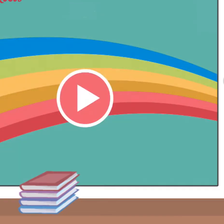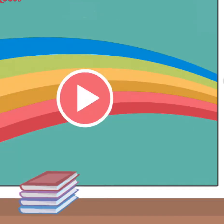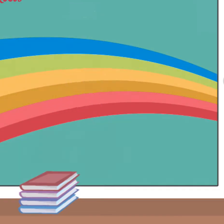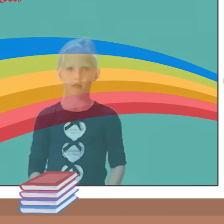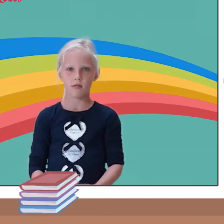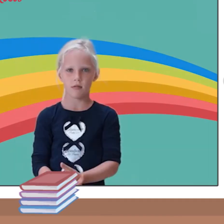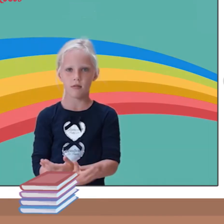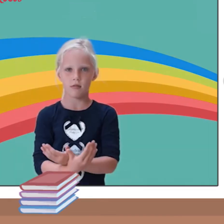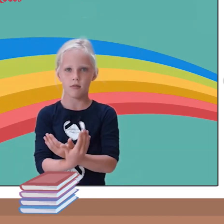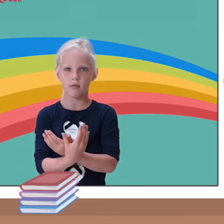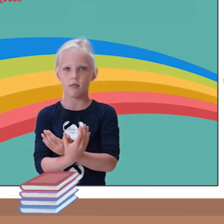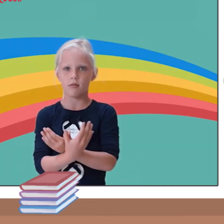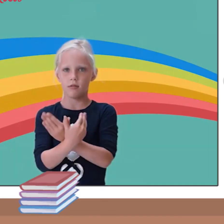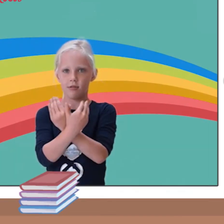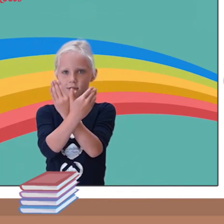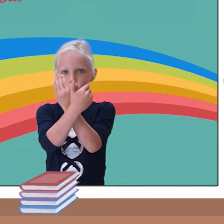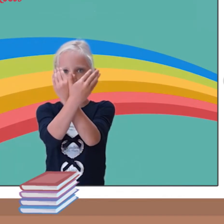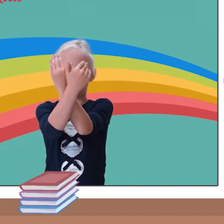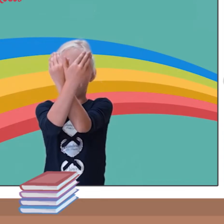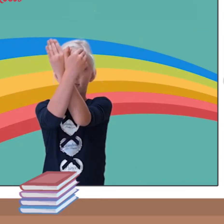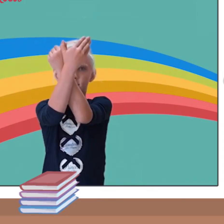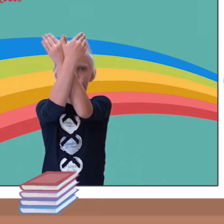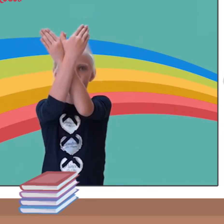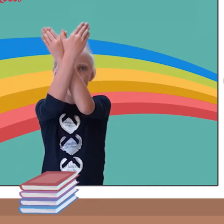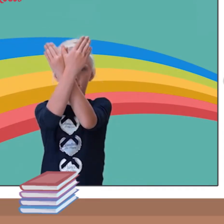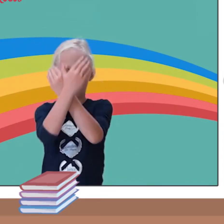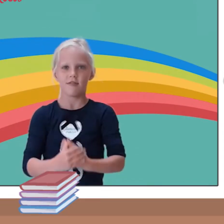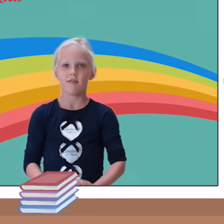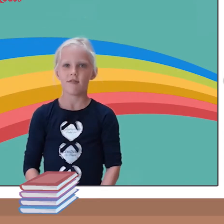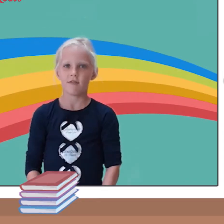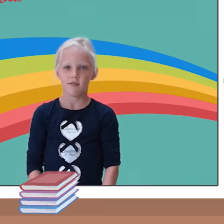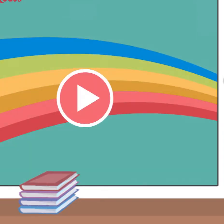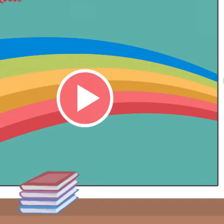Butterfly